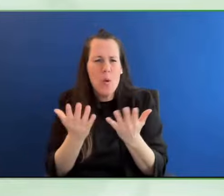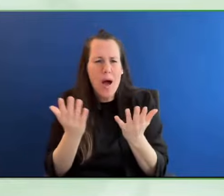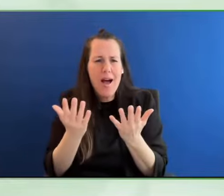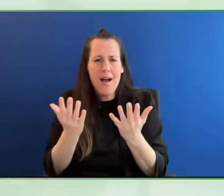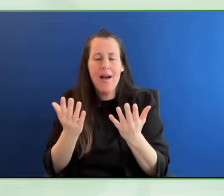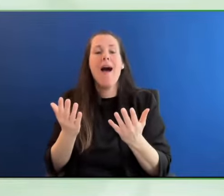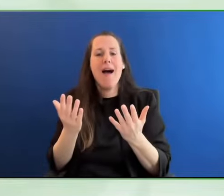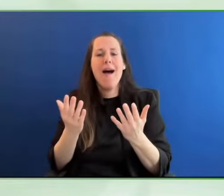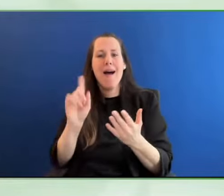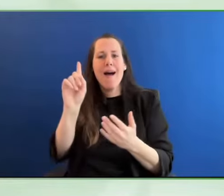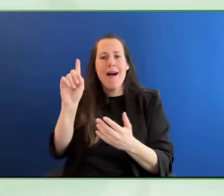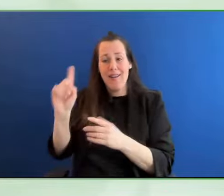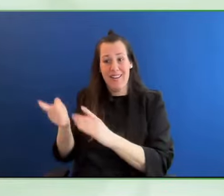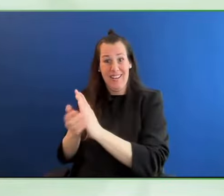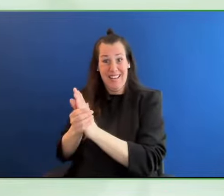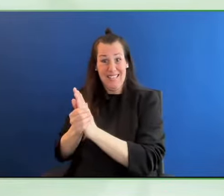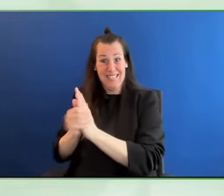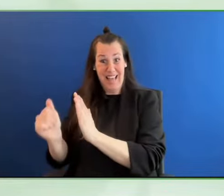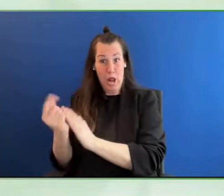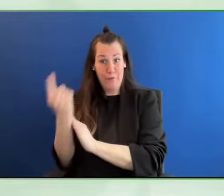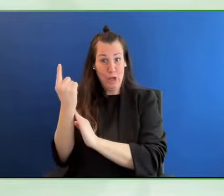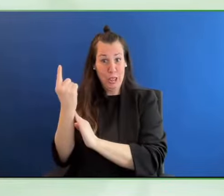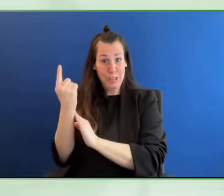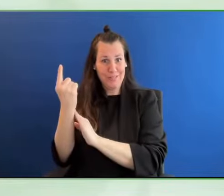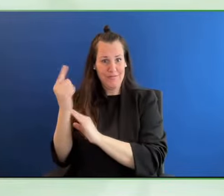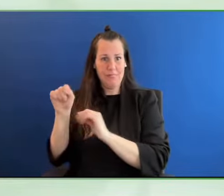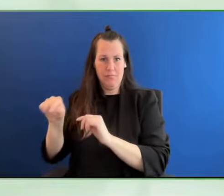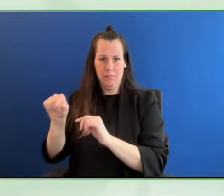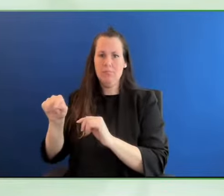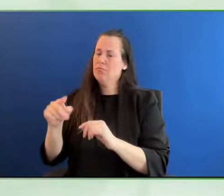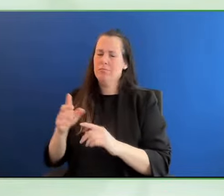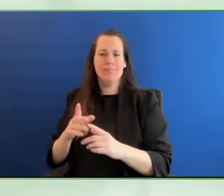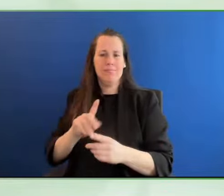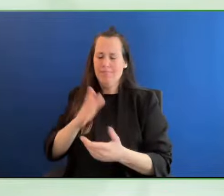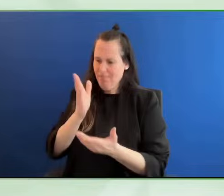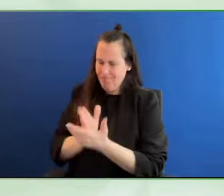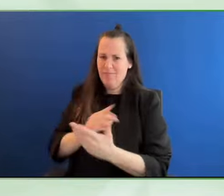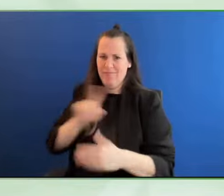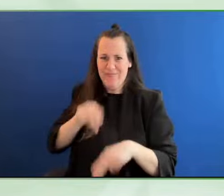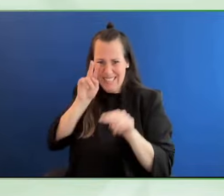At the same time I'm hearing from you that companies are starting to adopt this model